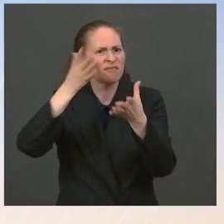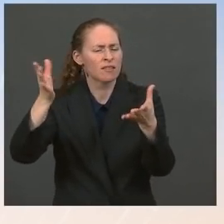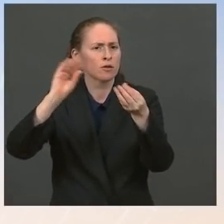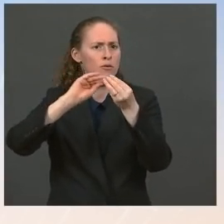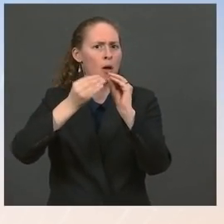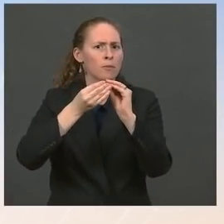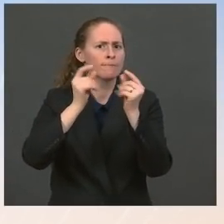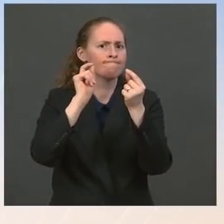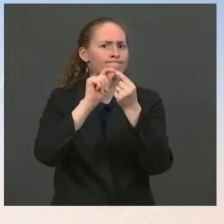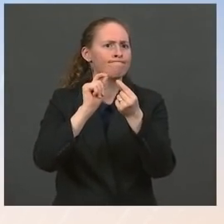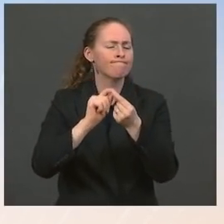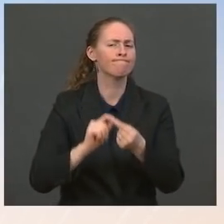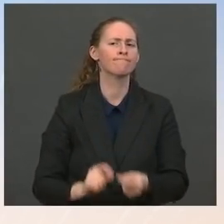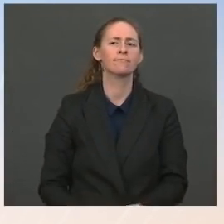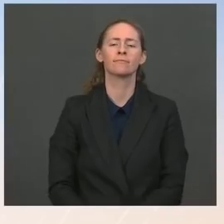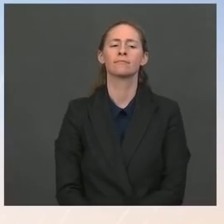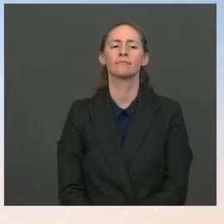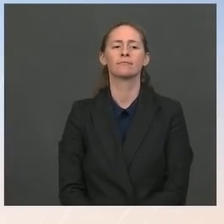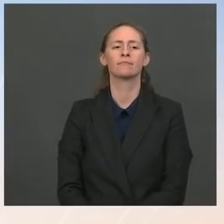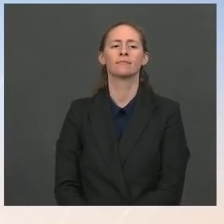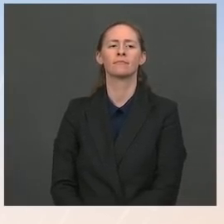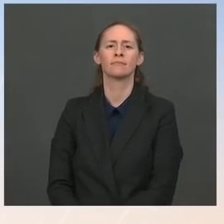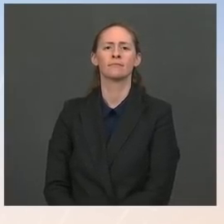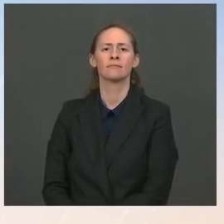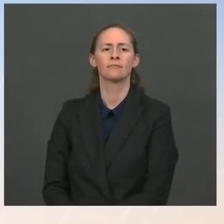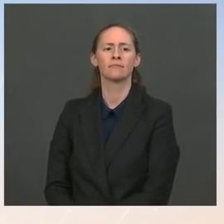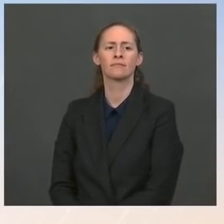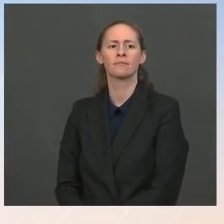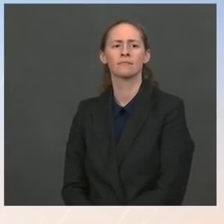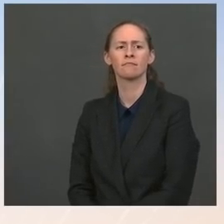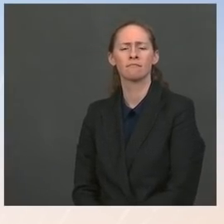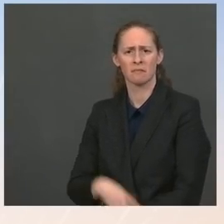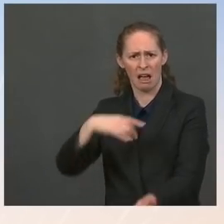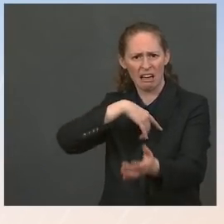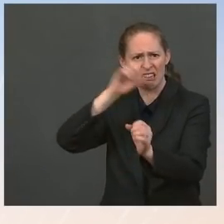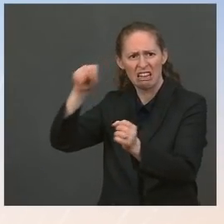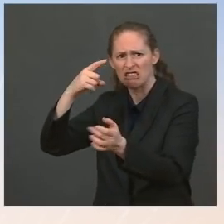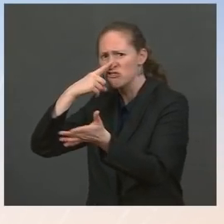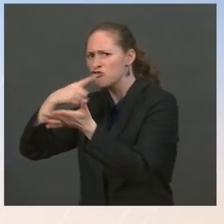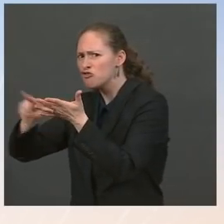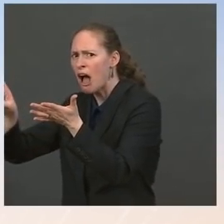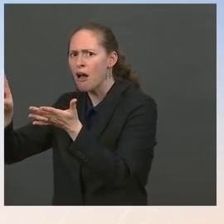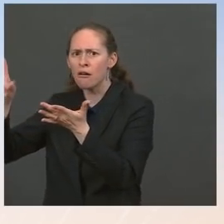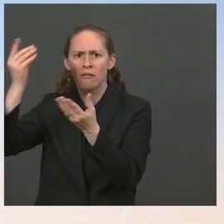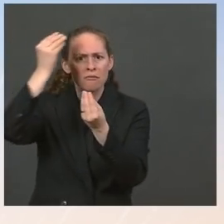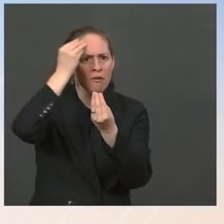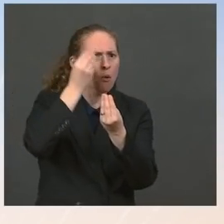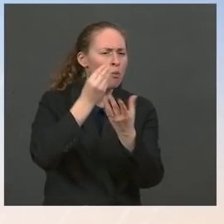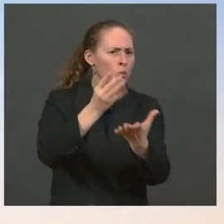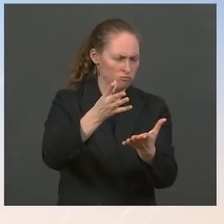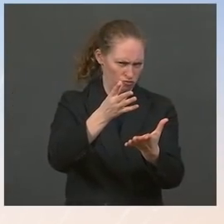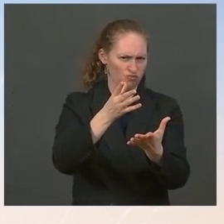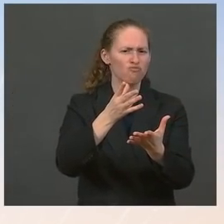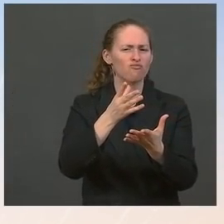The Press: We've asked and others have asked, and they're not . Ms. Jean-Pierre: Okay. I can -- I can go back and get that particular question for you answered,